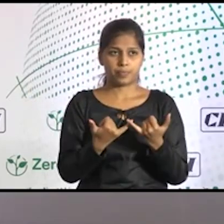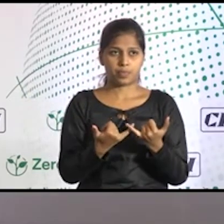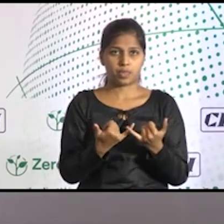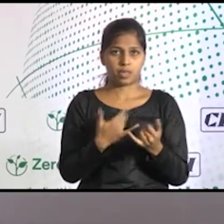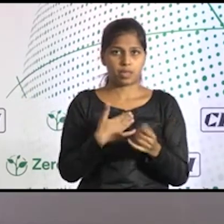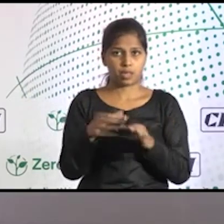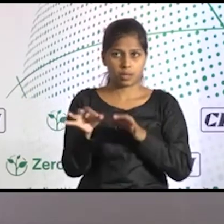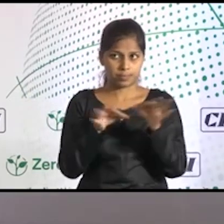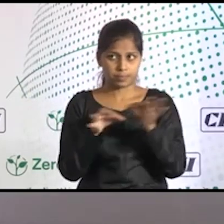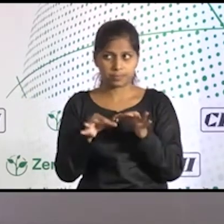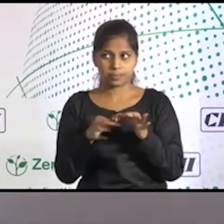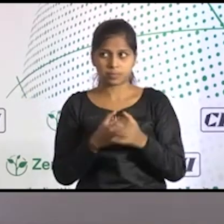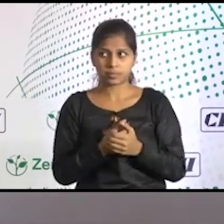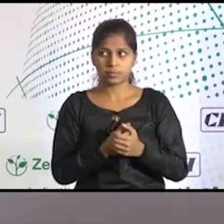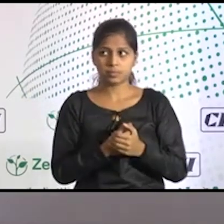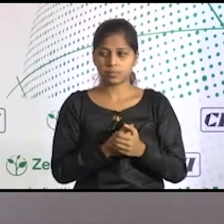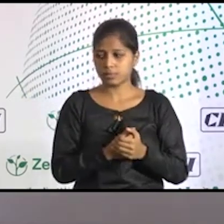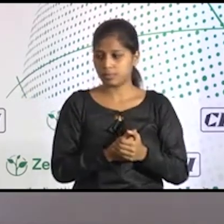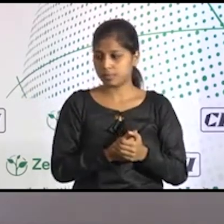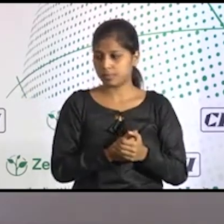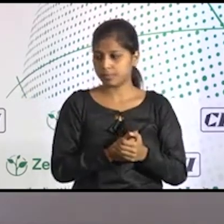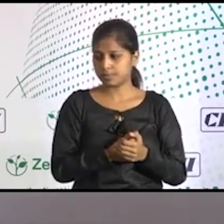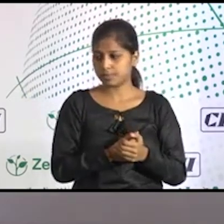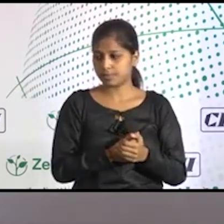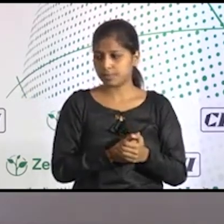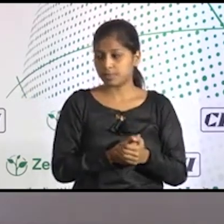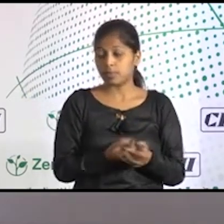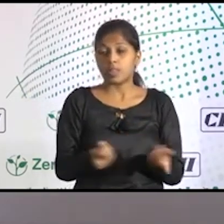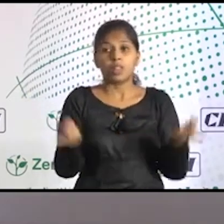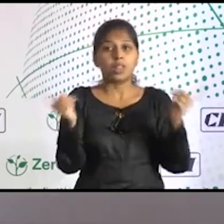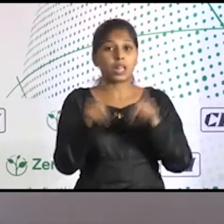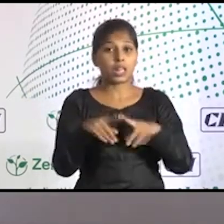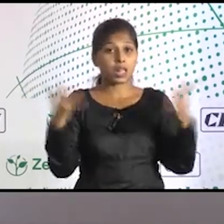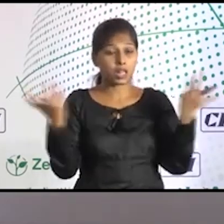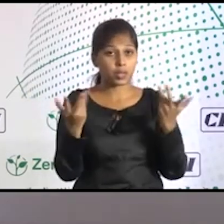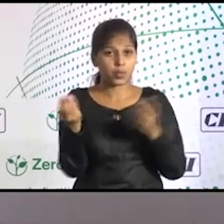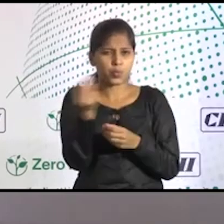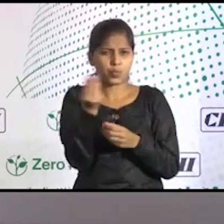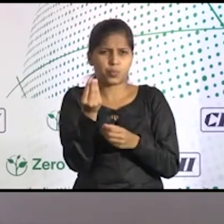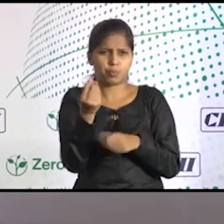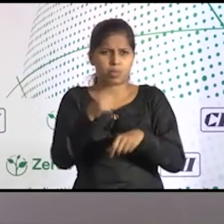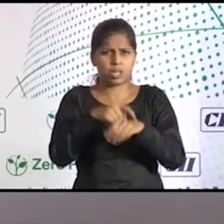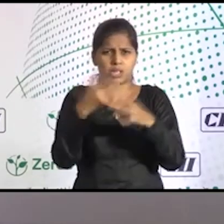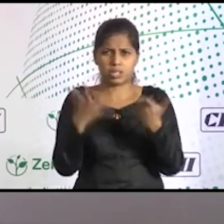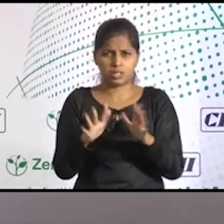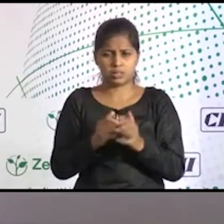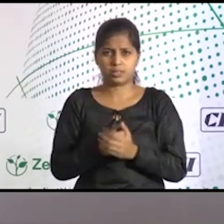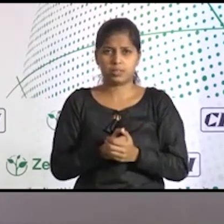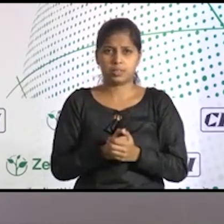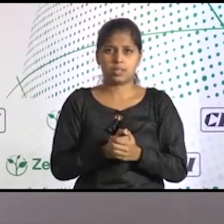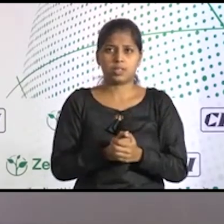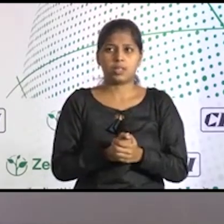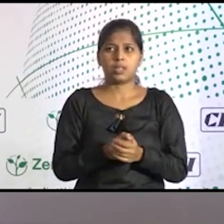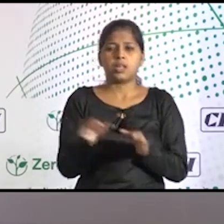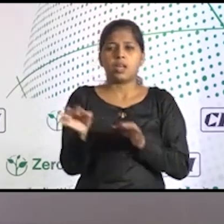and its members, which is when we can say mainstreaming is happening. And you need to surprise me because the numbers are becoming larger